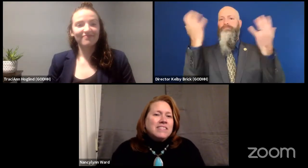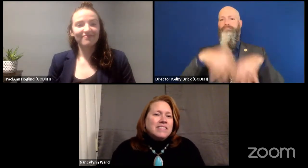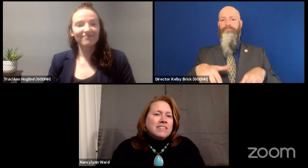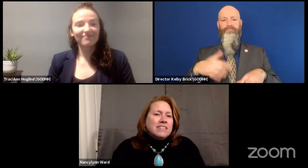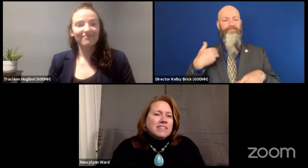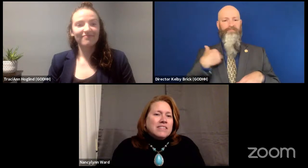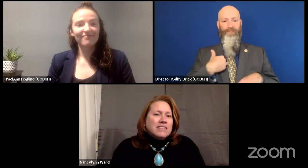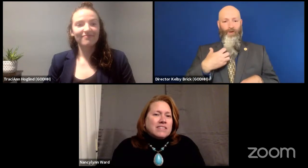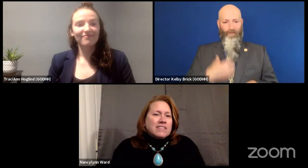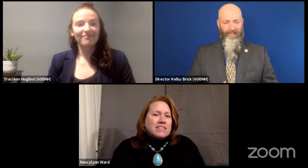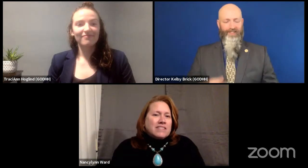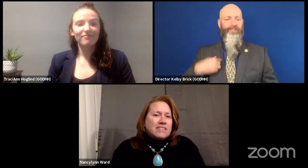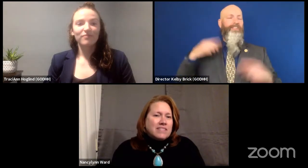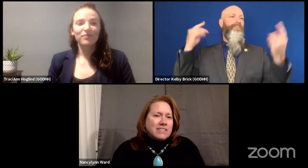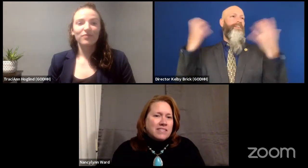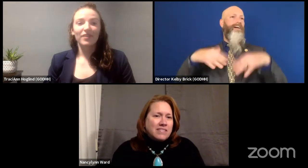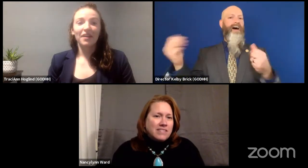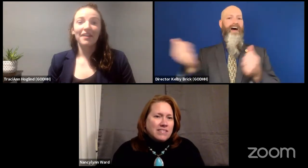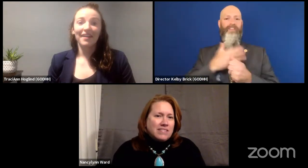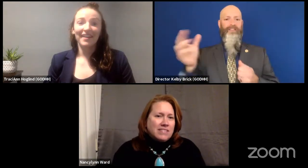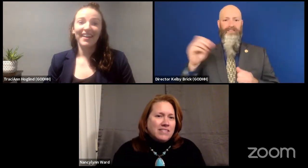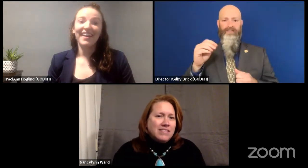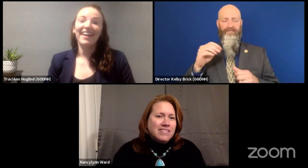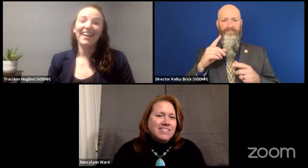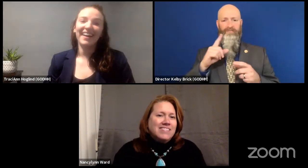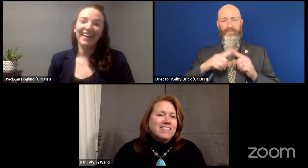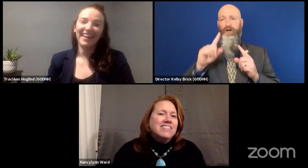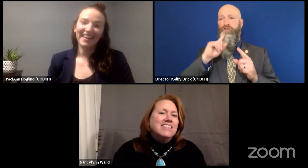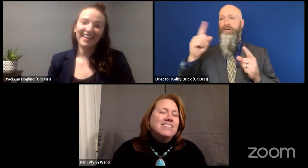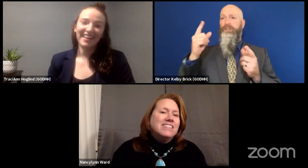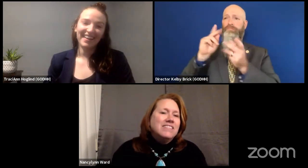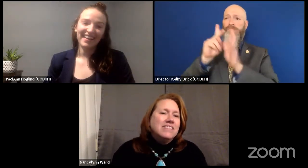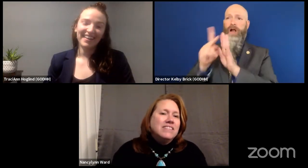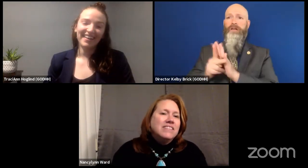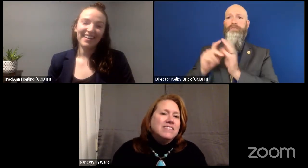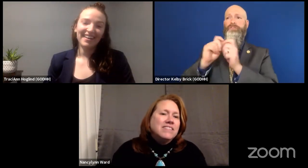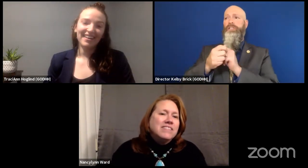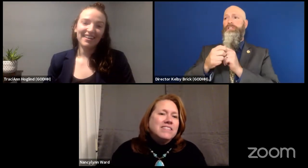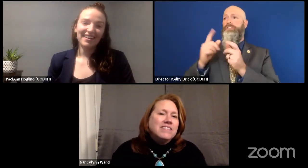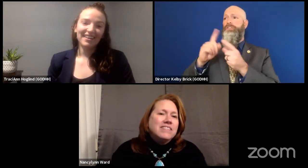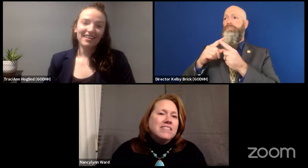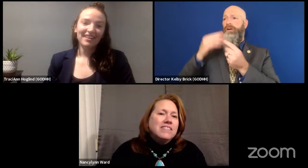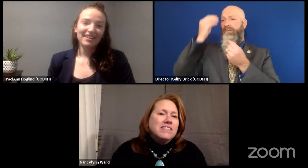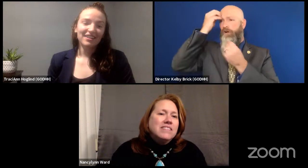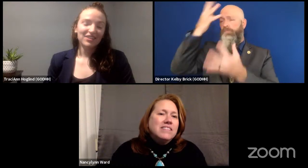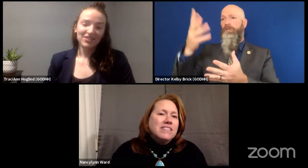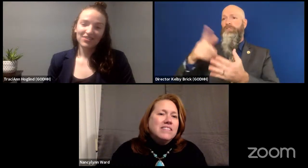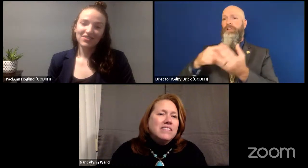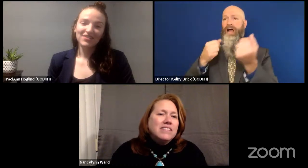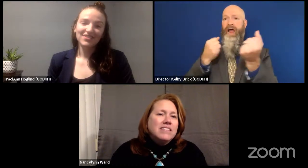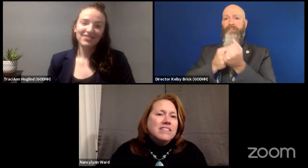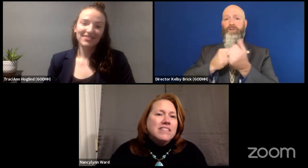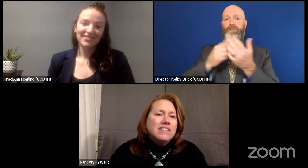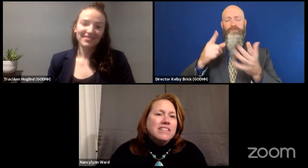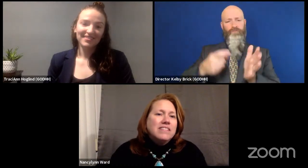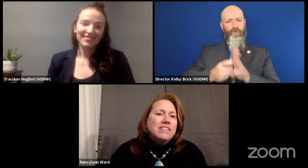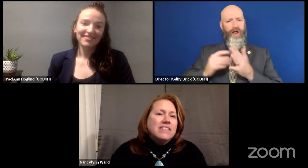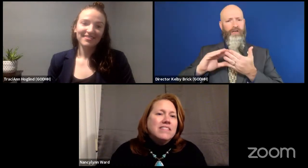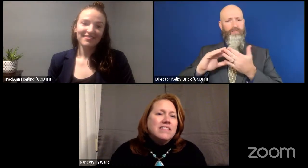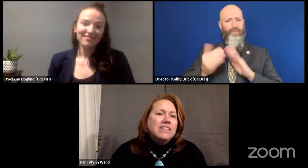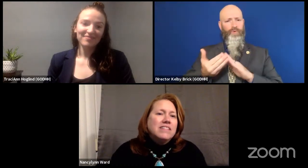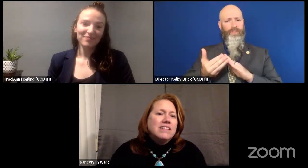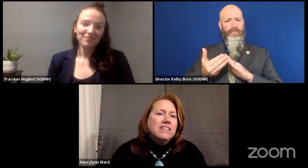the office and think we do everything. We don't. And truly, policy change, sharing information,